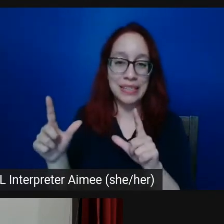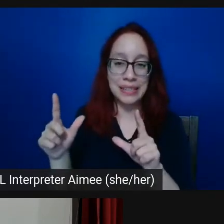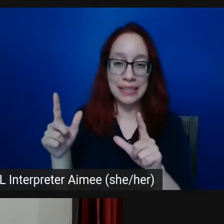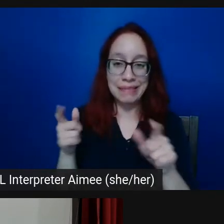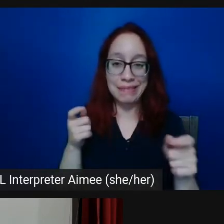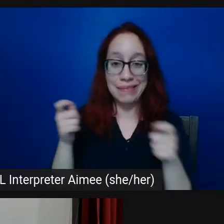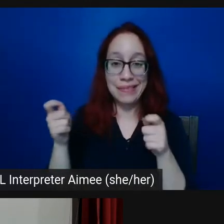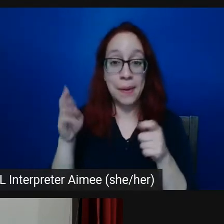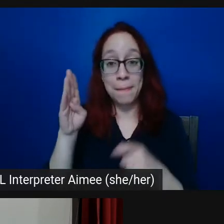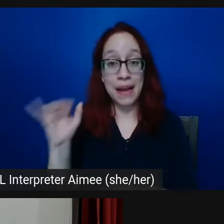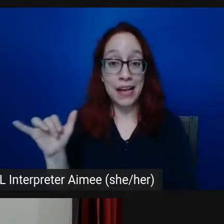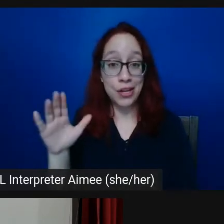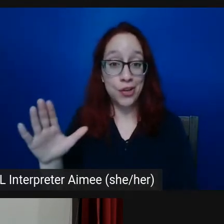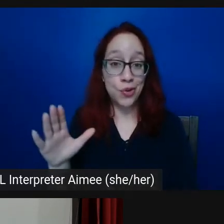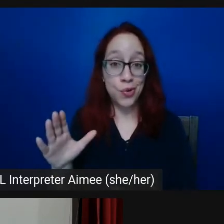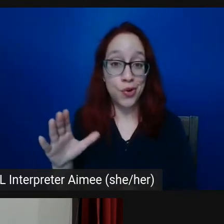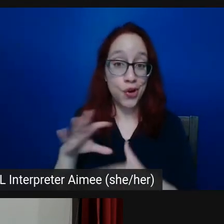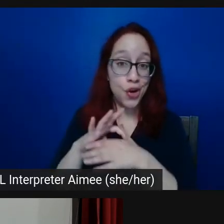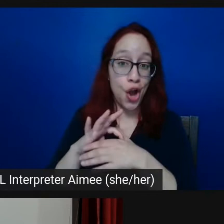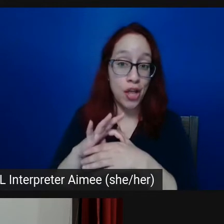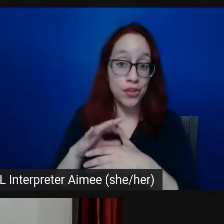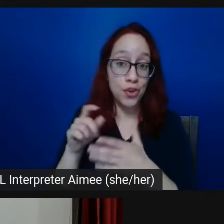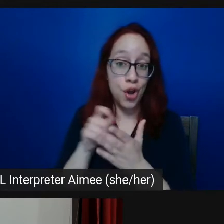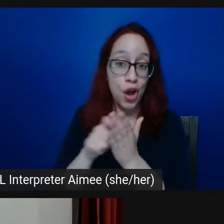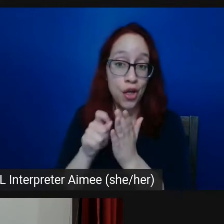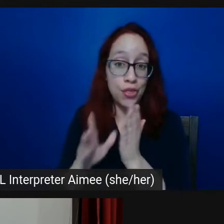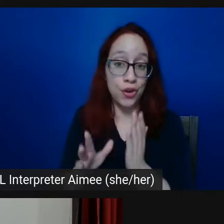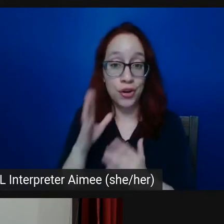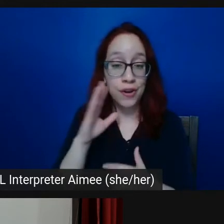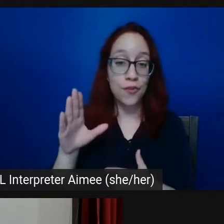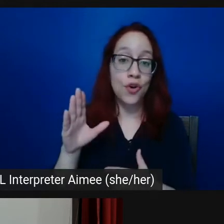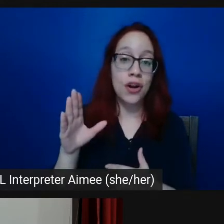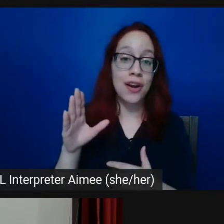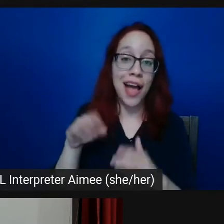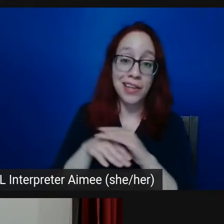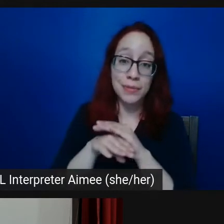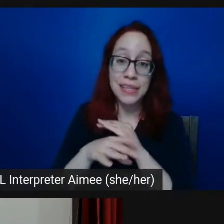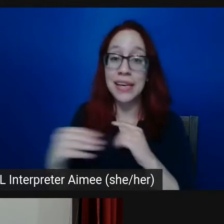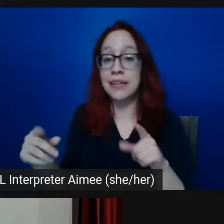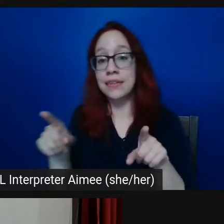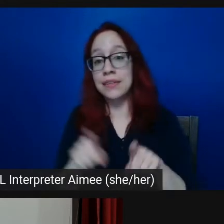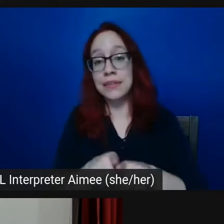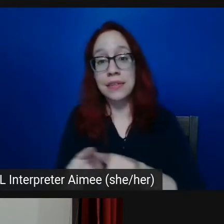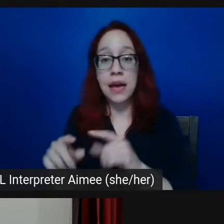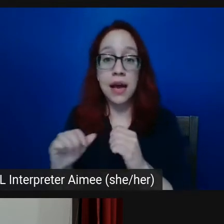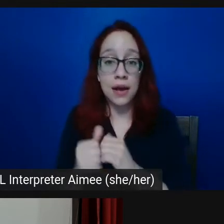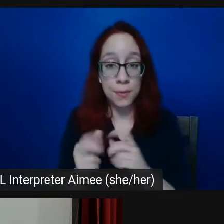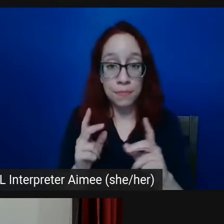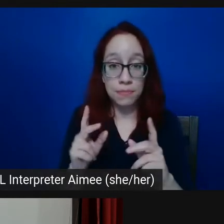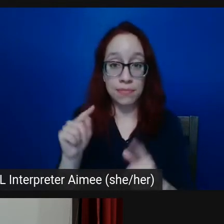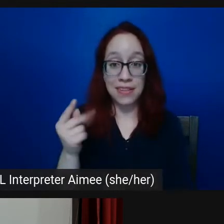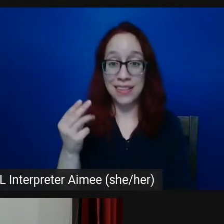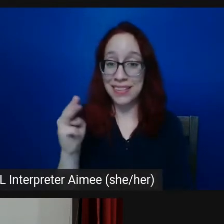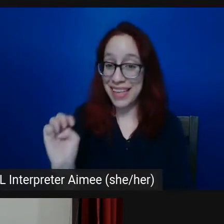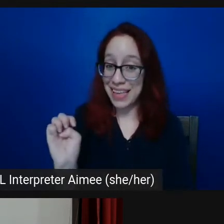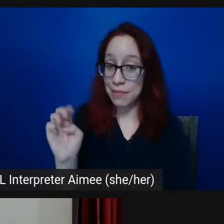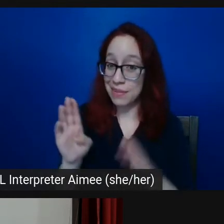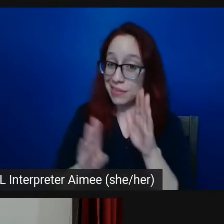by your own content author knowledge of accessibility but also how the theme developer has put the theme together.